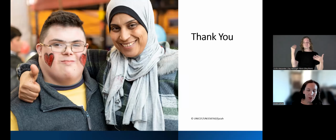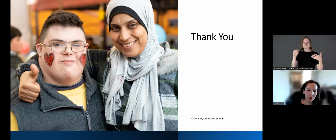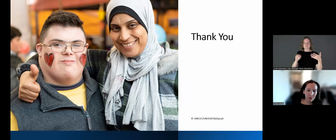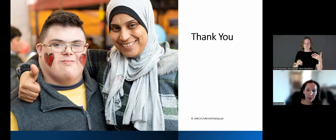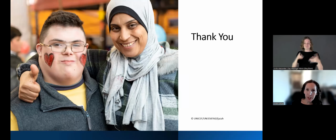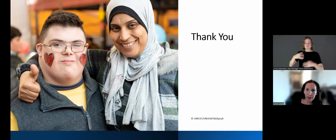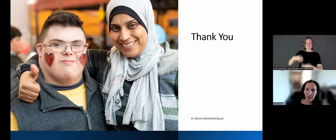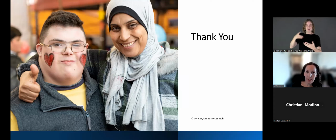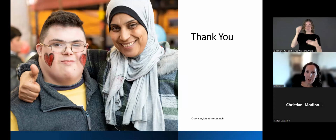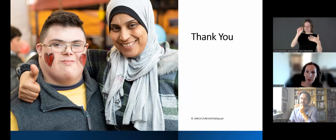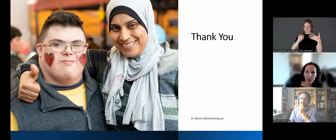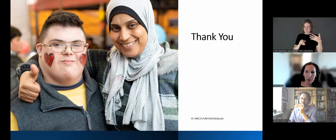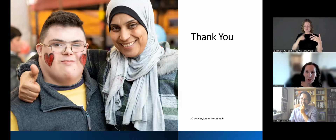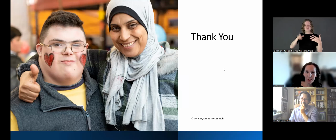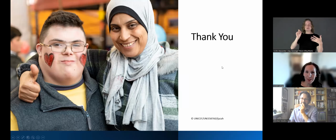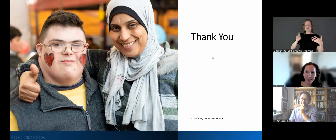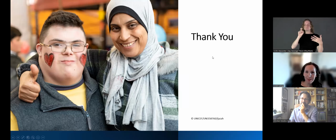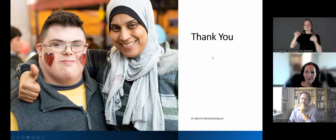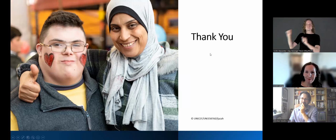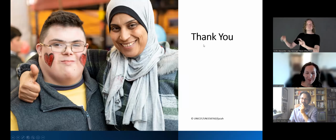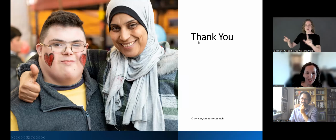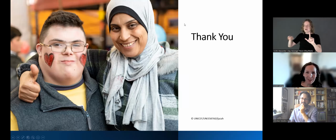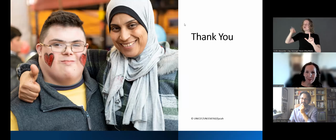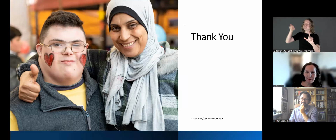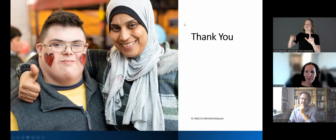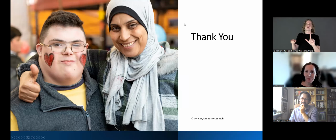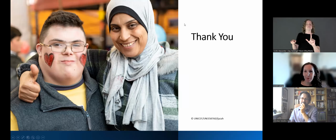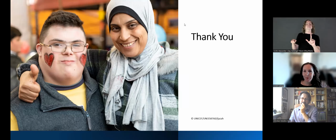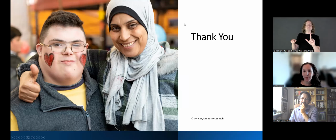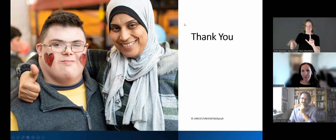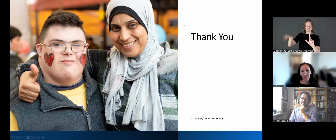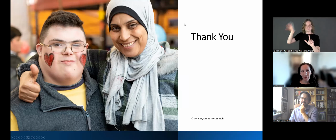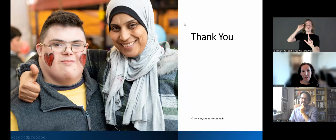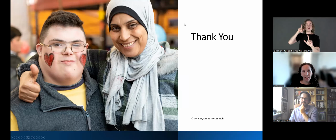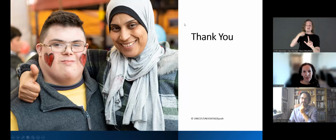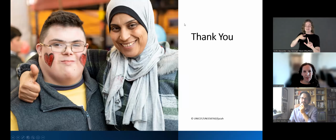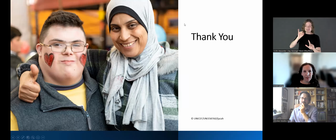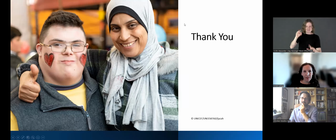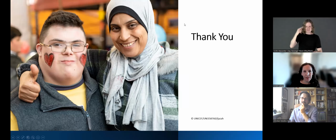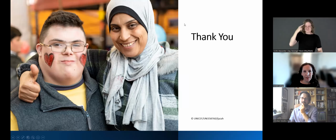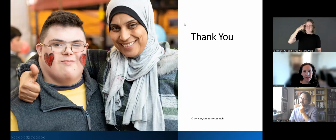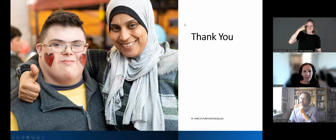to reach out in case of any questions. Thank you. >> MODERATOR: Great. Thank you so much Kirstin.